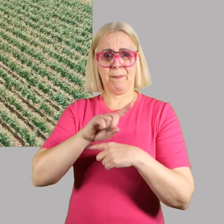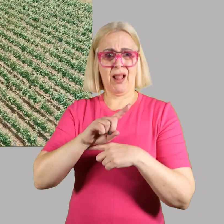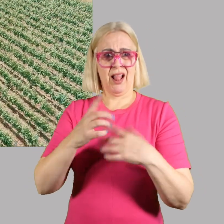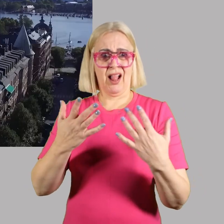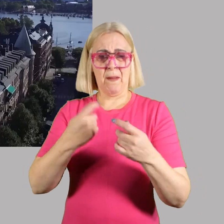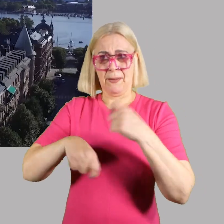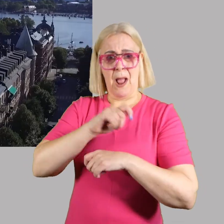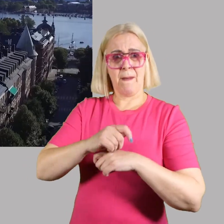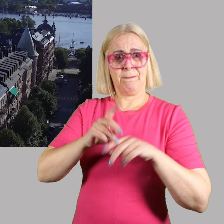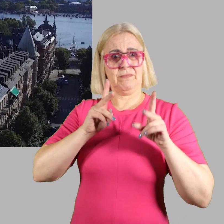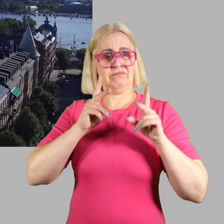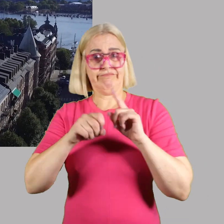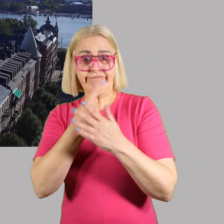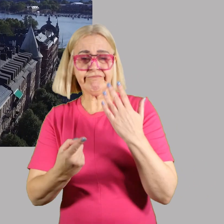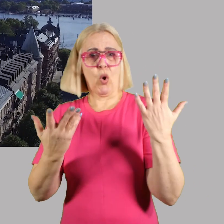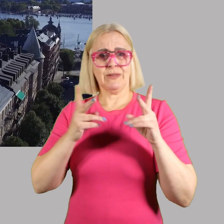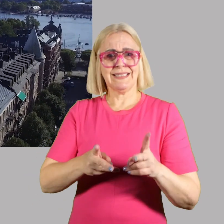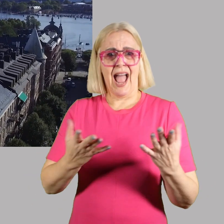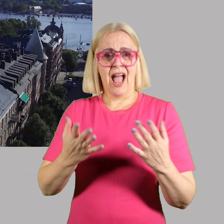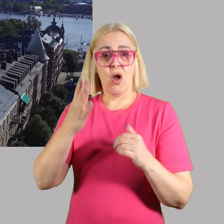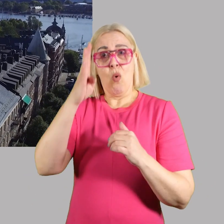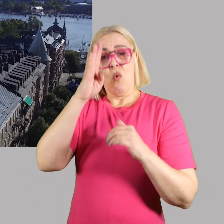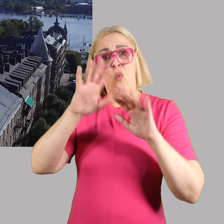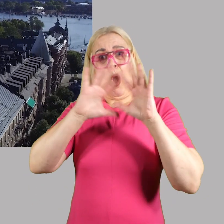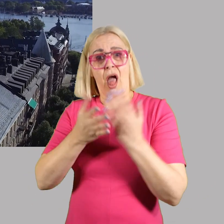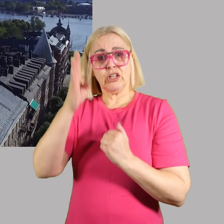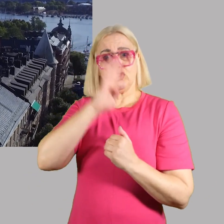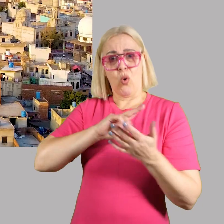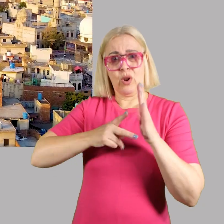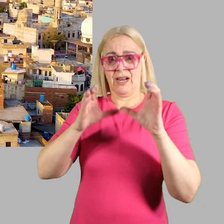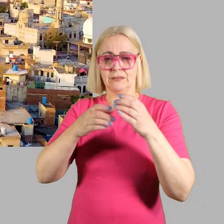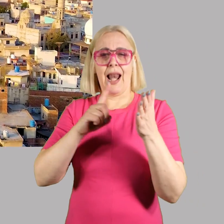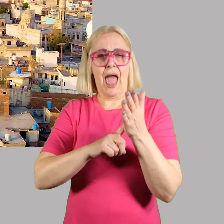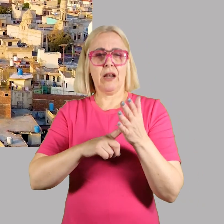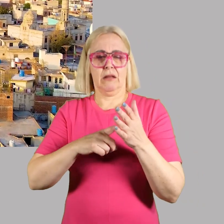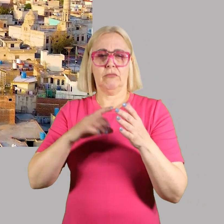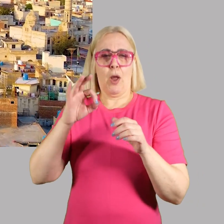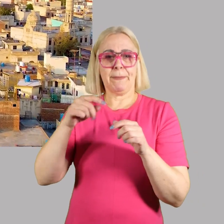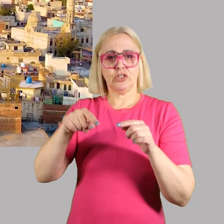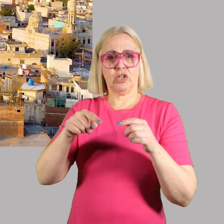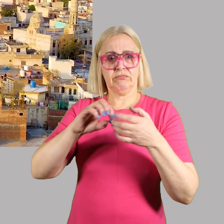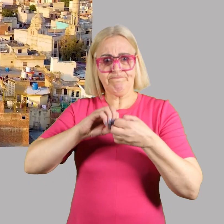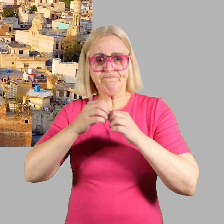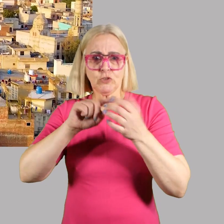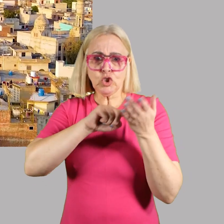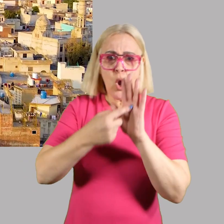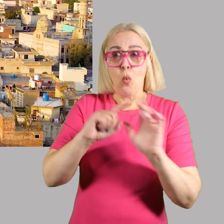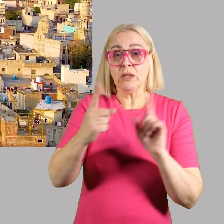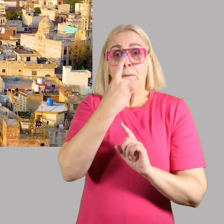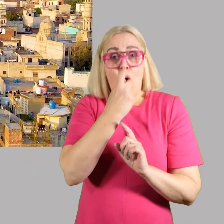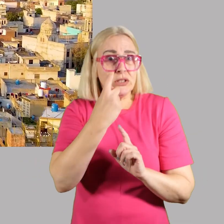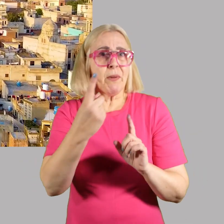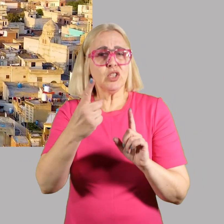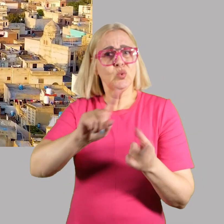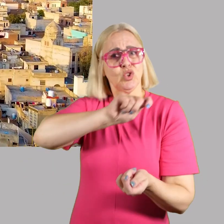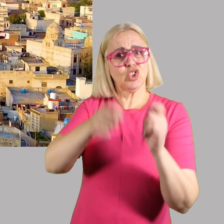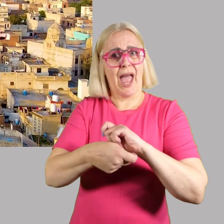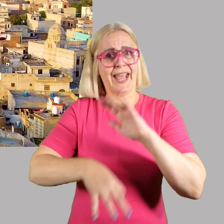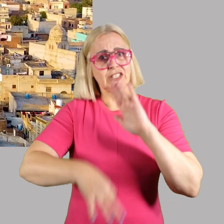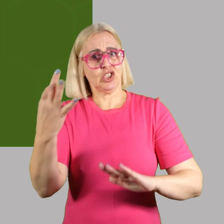between rich and poor people, determining their destinies and their chance of becoming disabled or not, alive or dead.